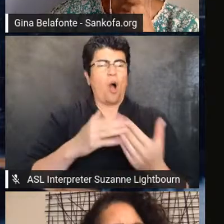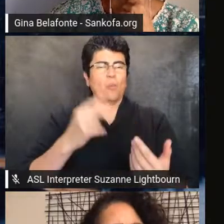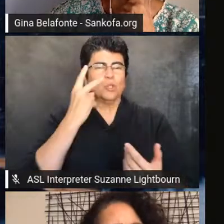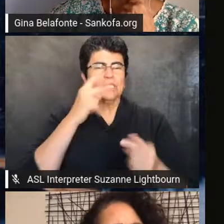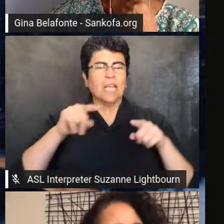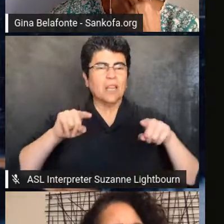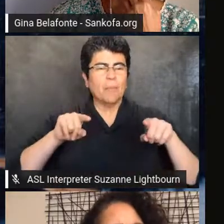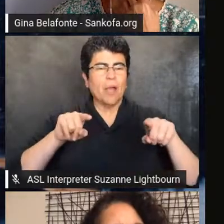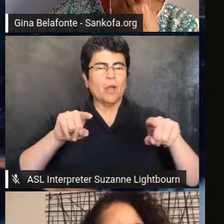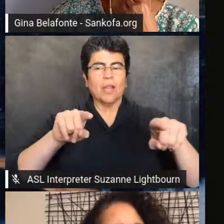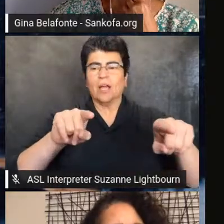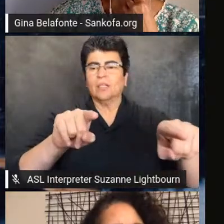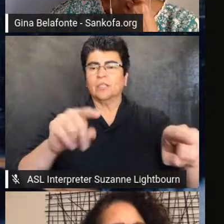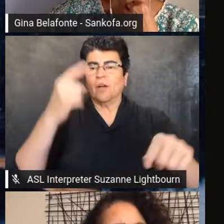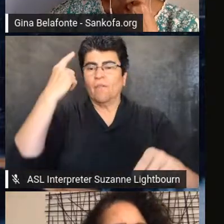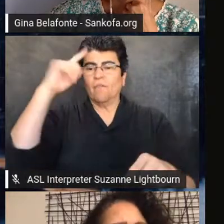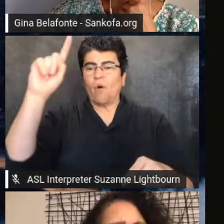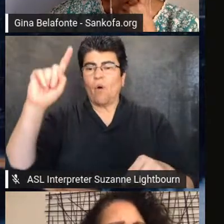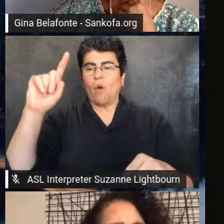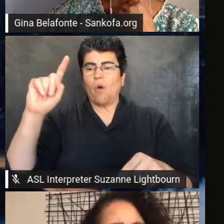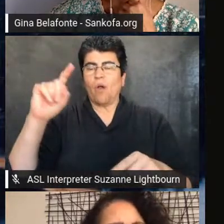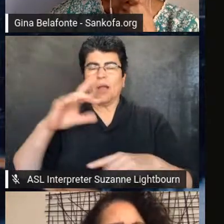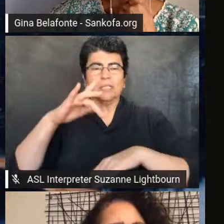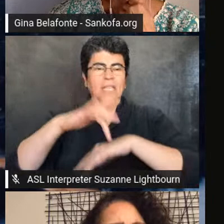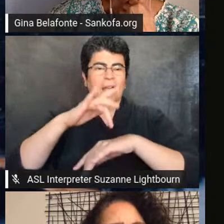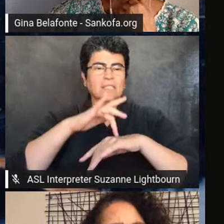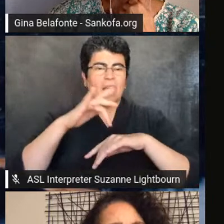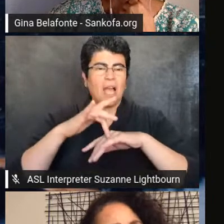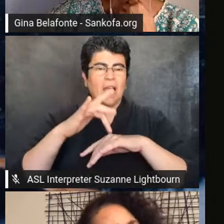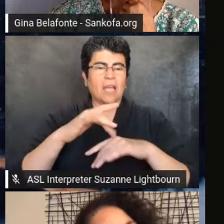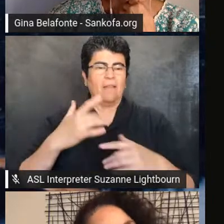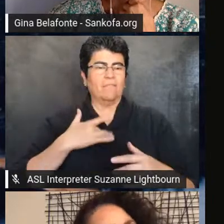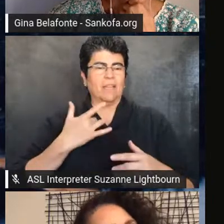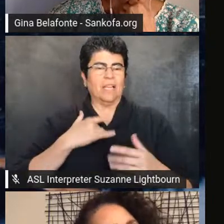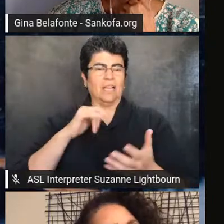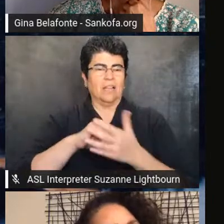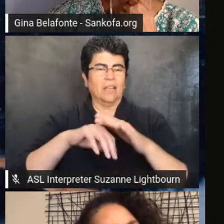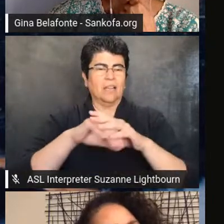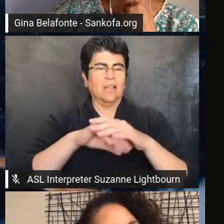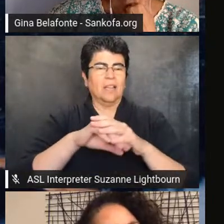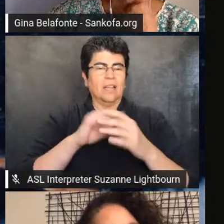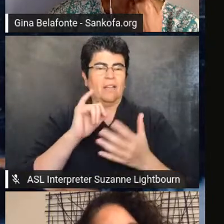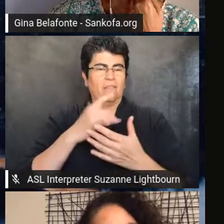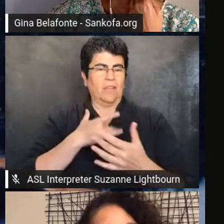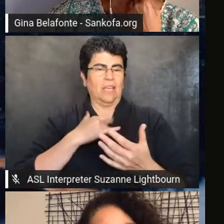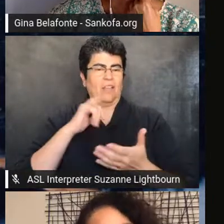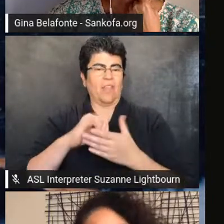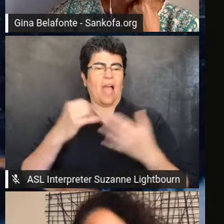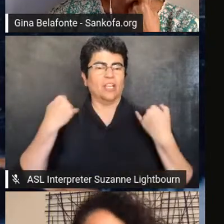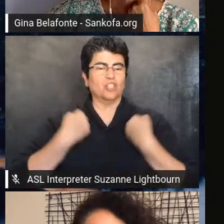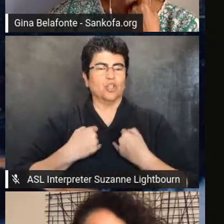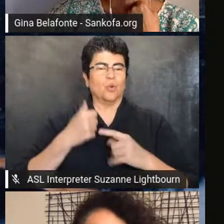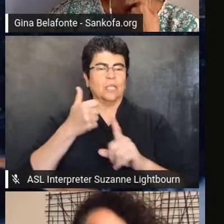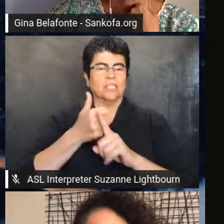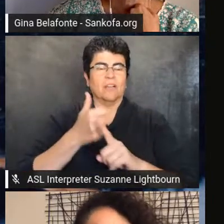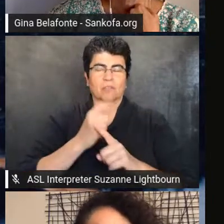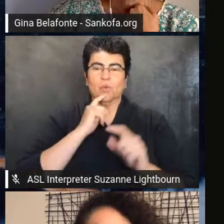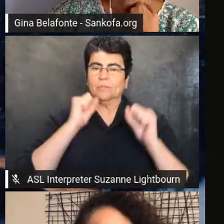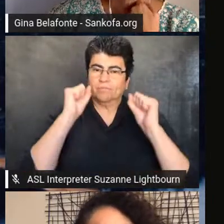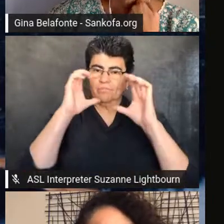in terms of the tactile feel of the jewelry itself, in a really powerful way.